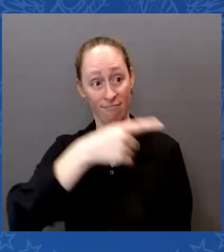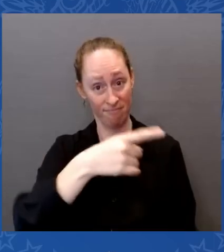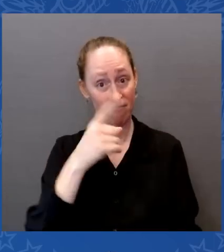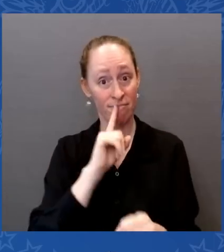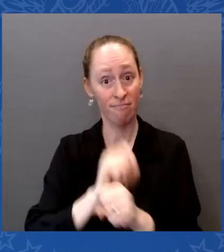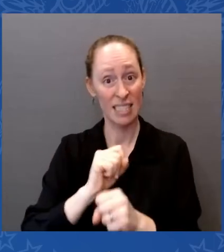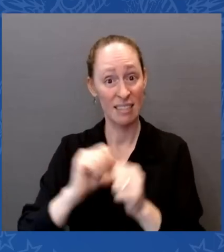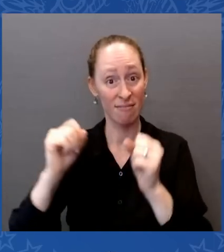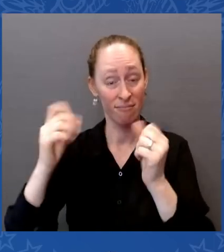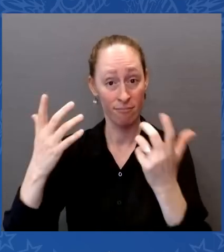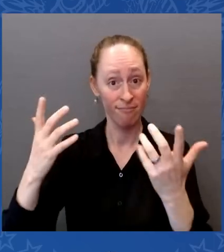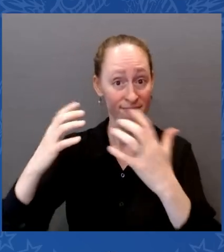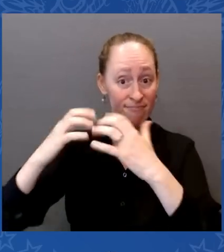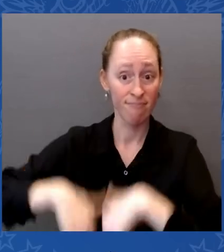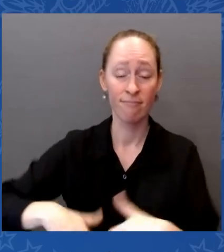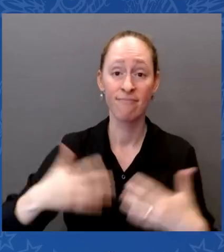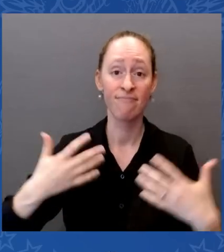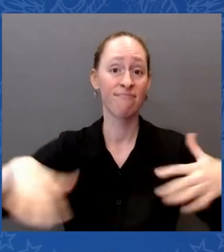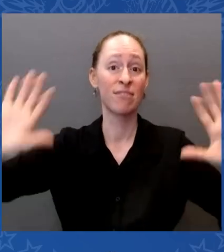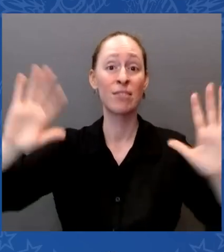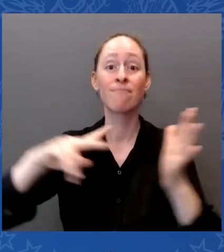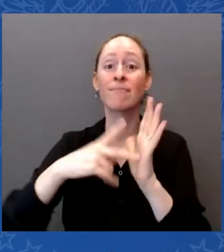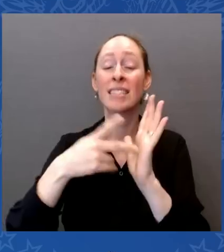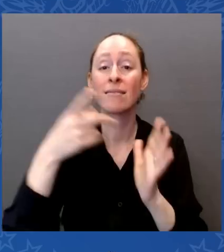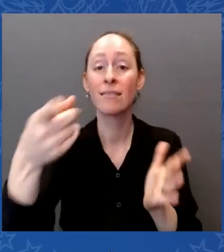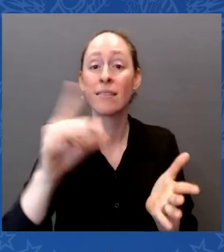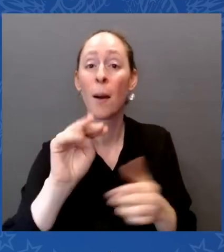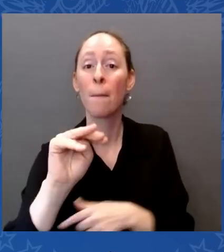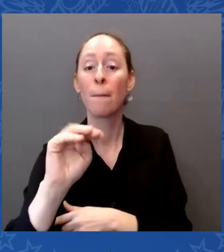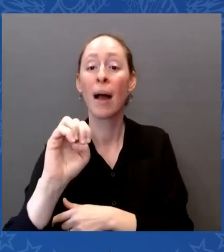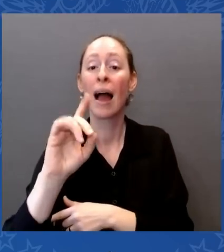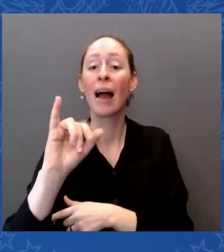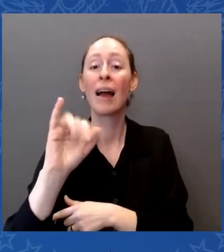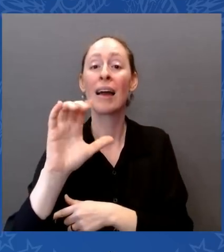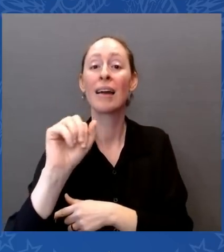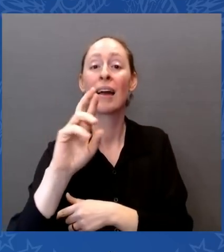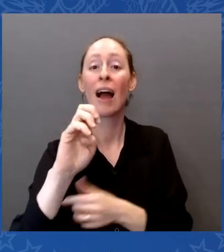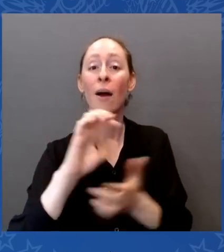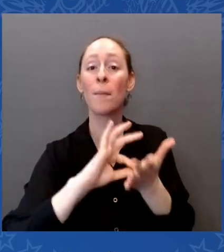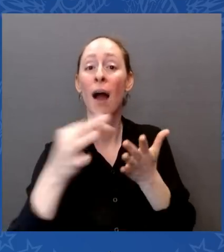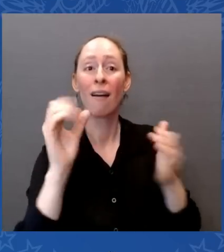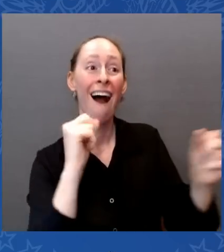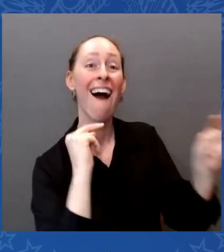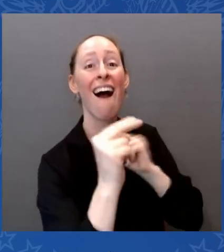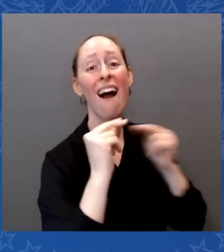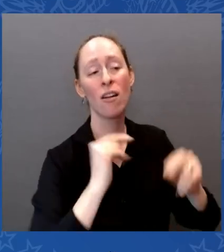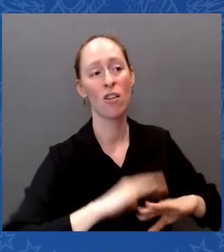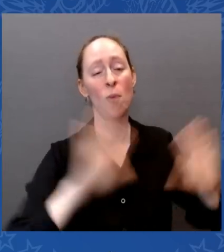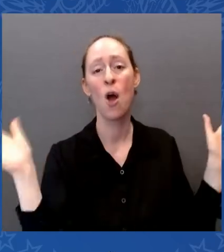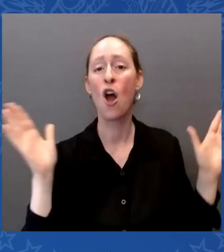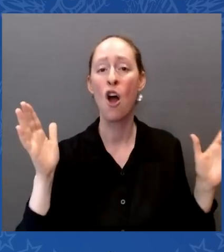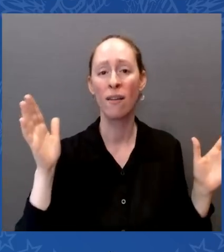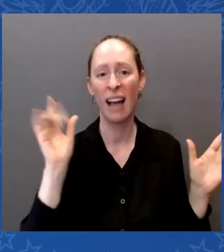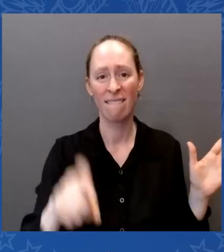Gone. If they get their way, the $2,000 cap on prescription drug costs, which takes effect next year --